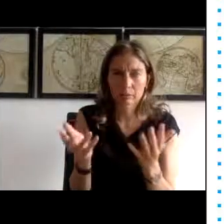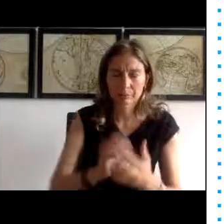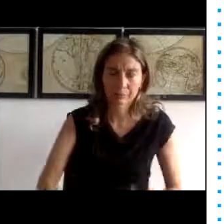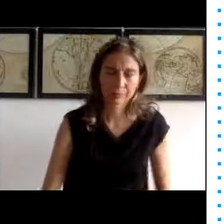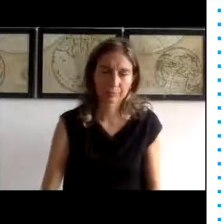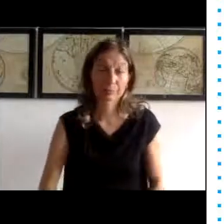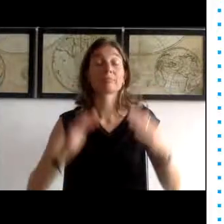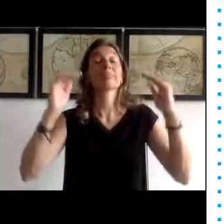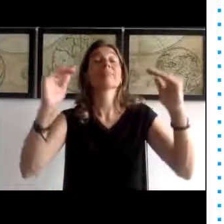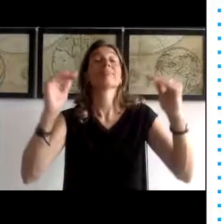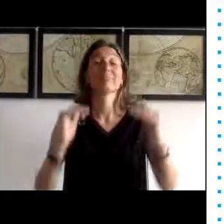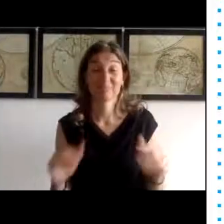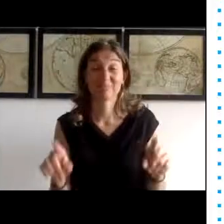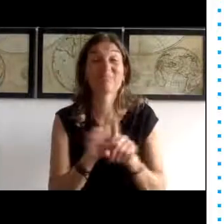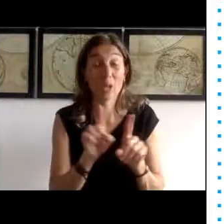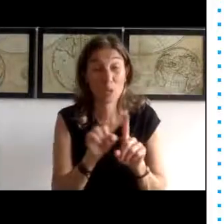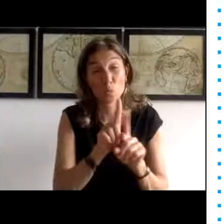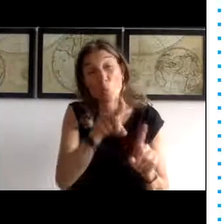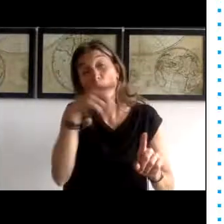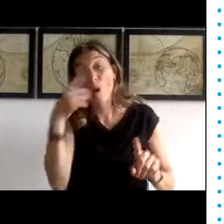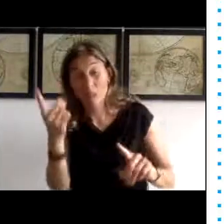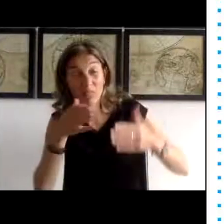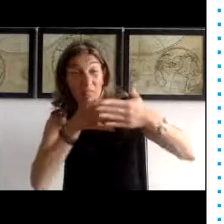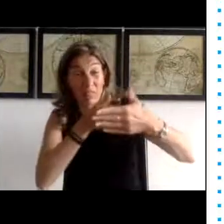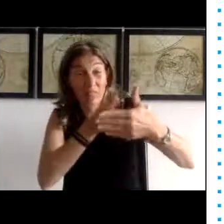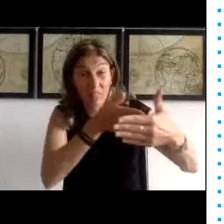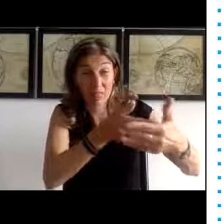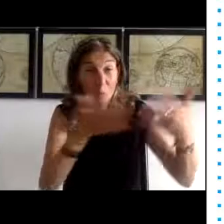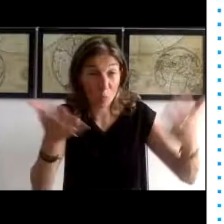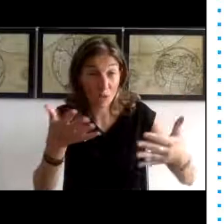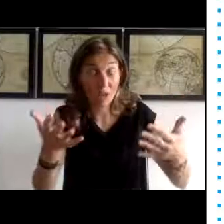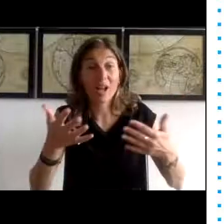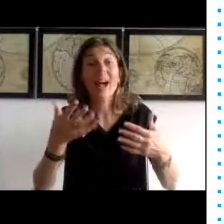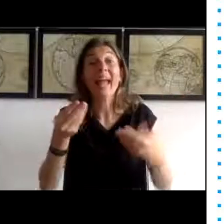their selection of participants in an inclusive and diverse manner.